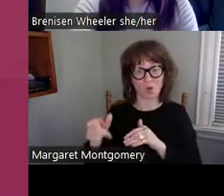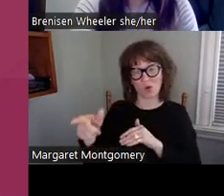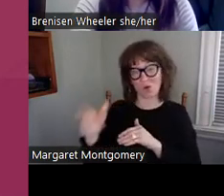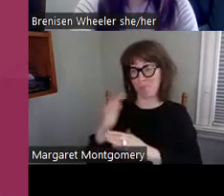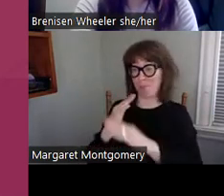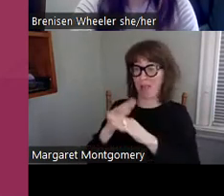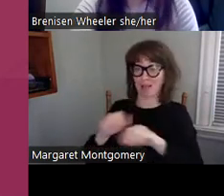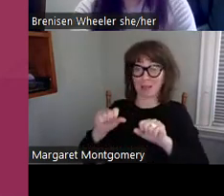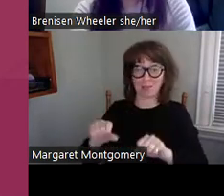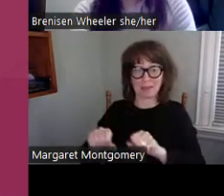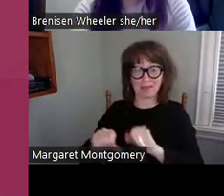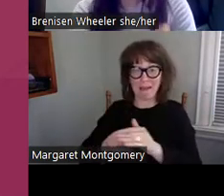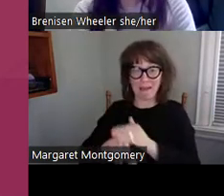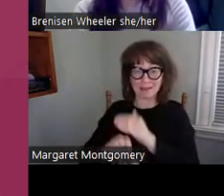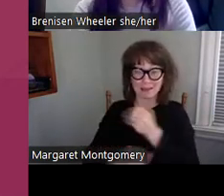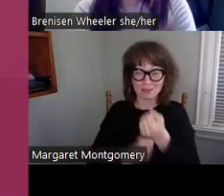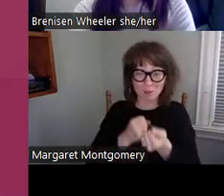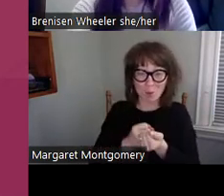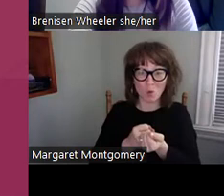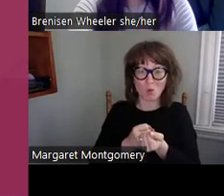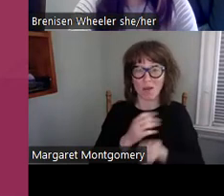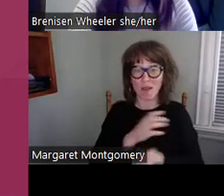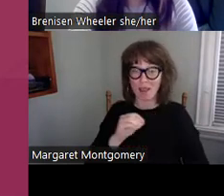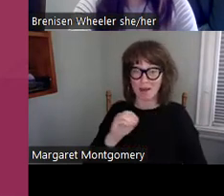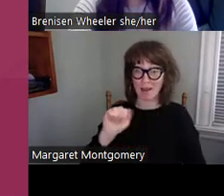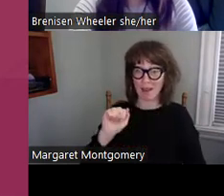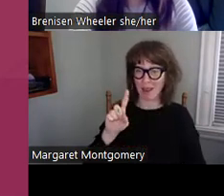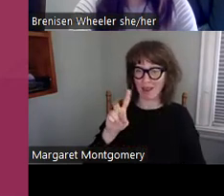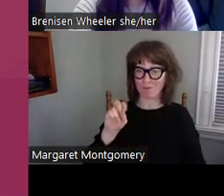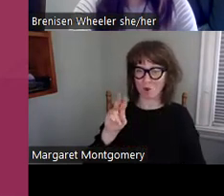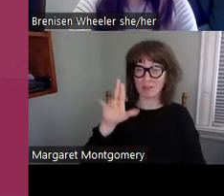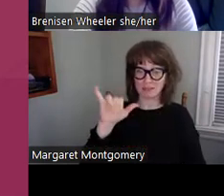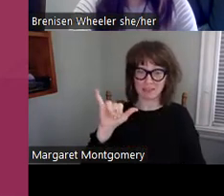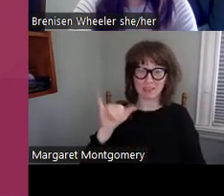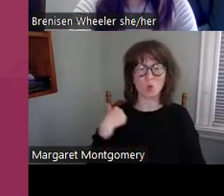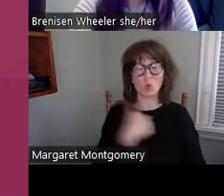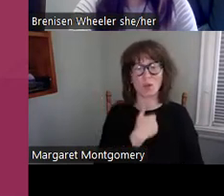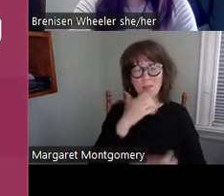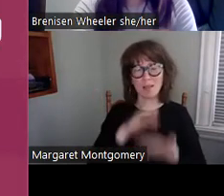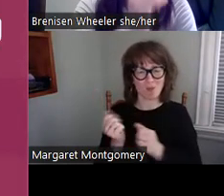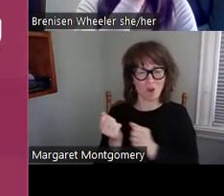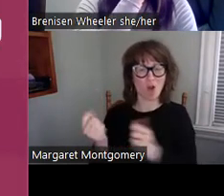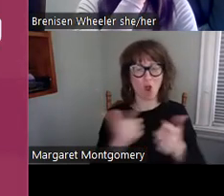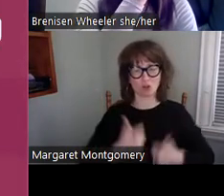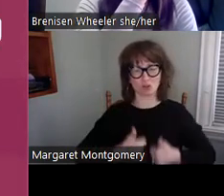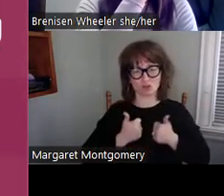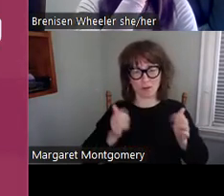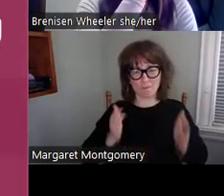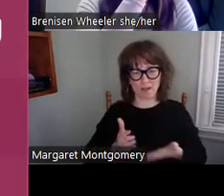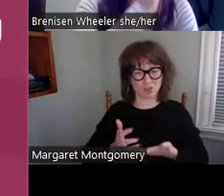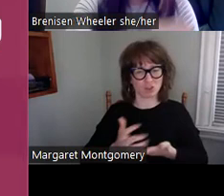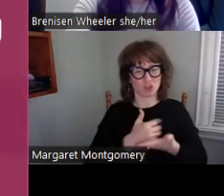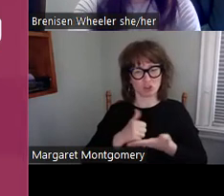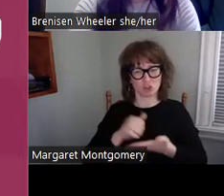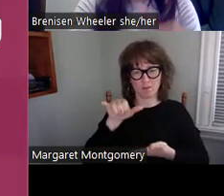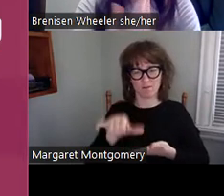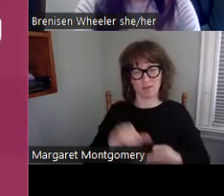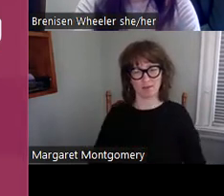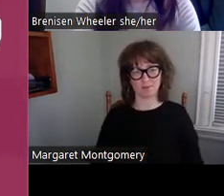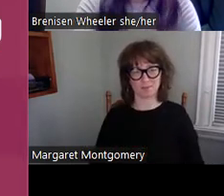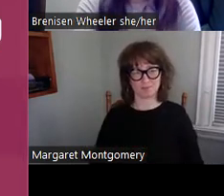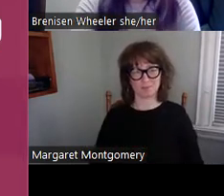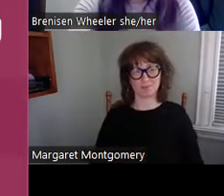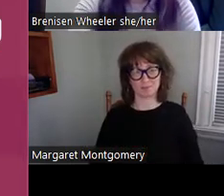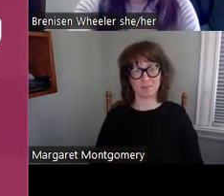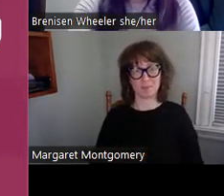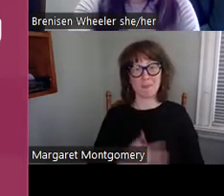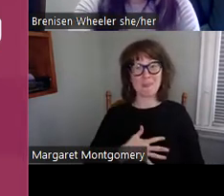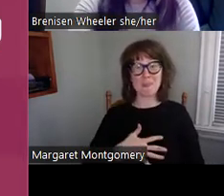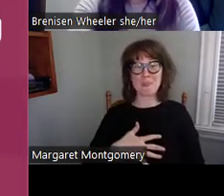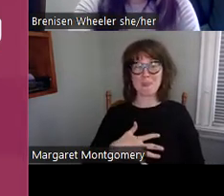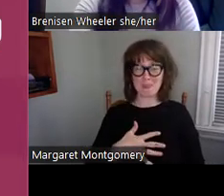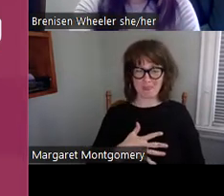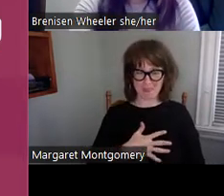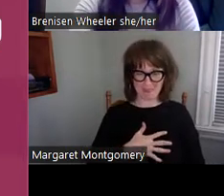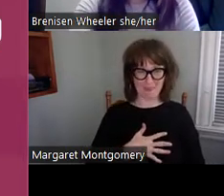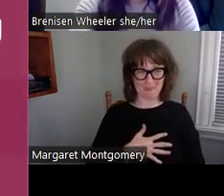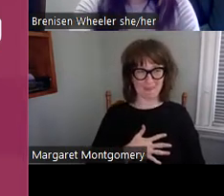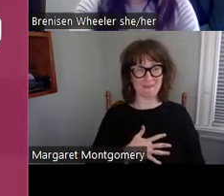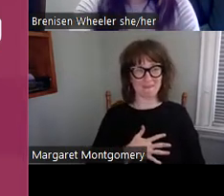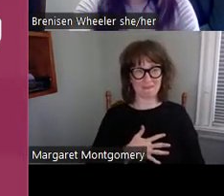13:03:18 You believe all survivors deserve 13:03:24 Take a breath. we'll start the slide